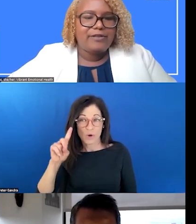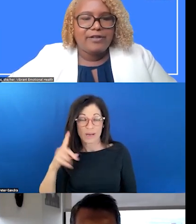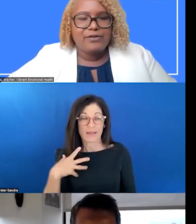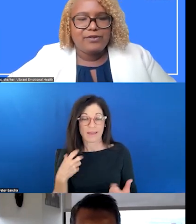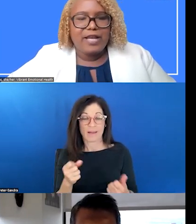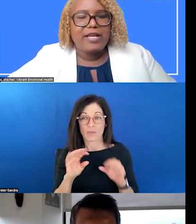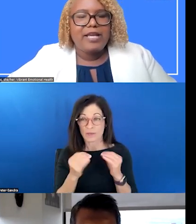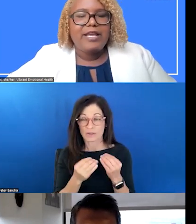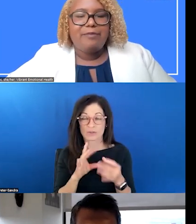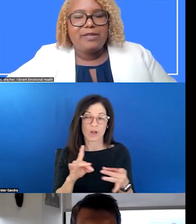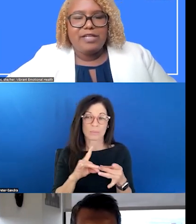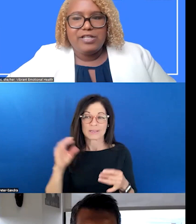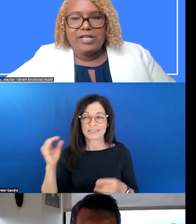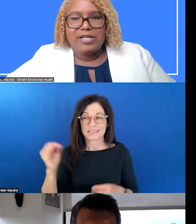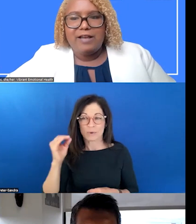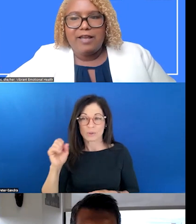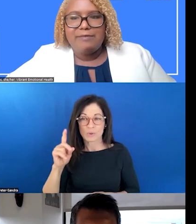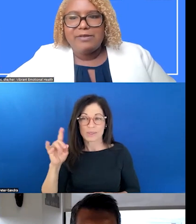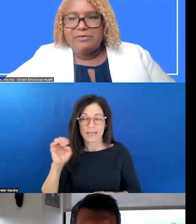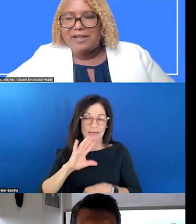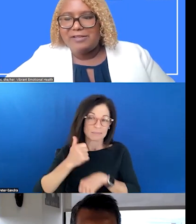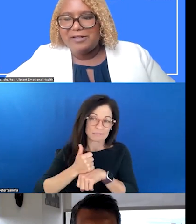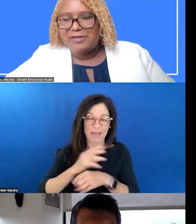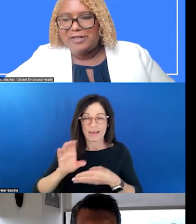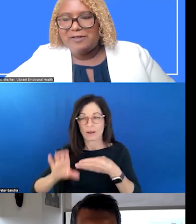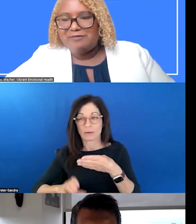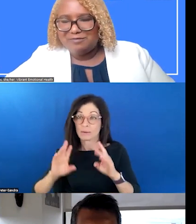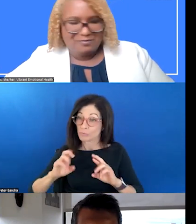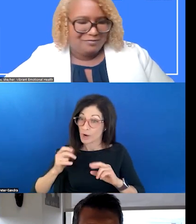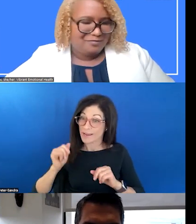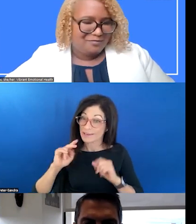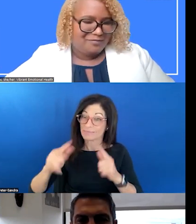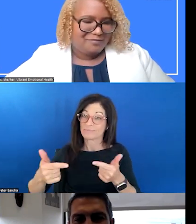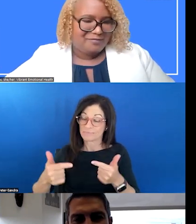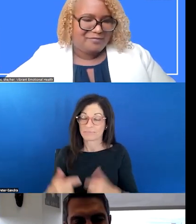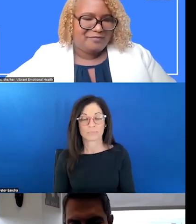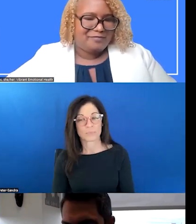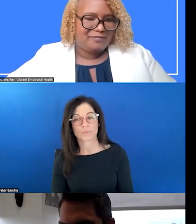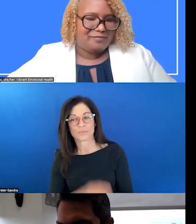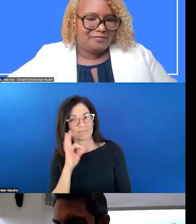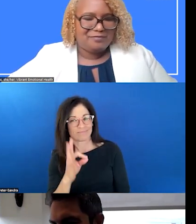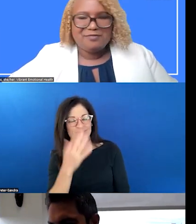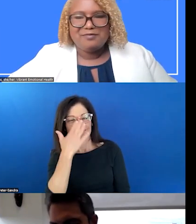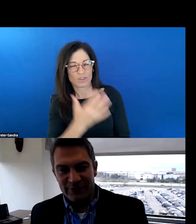ABOUT ZERO SUICIDE. THANK YOU FOR THE INVITE.